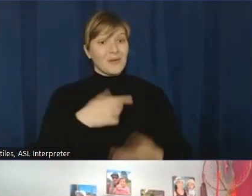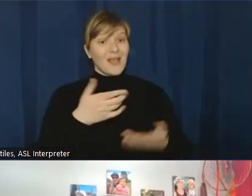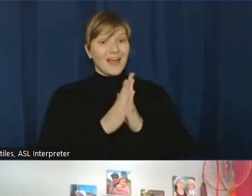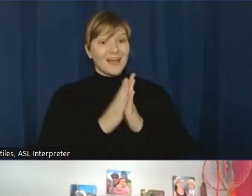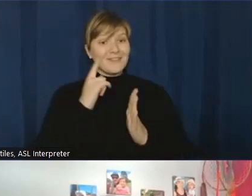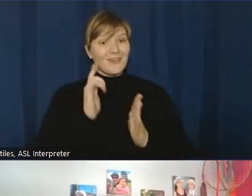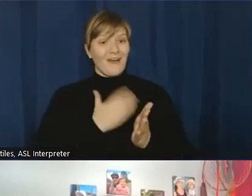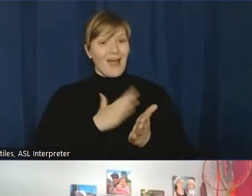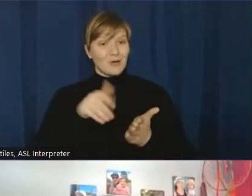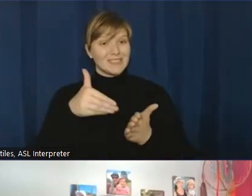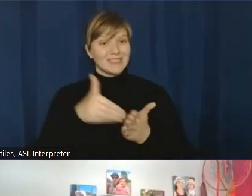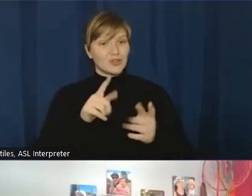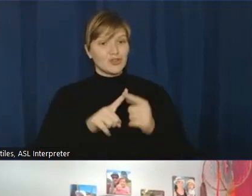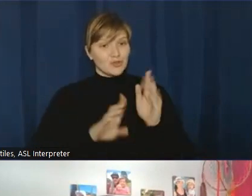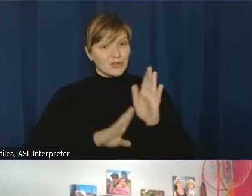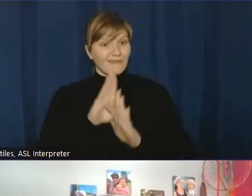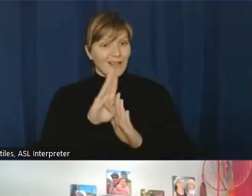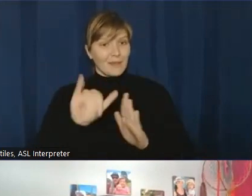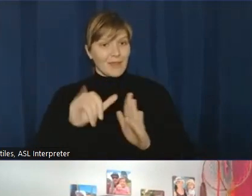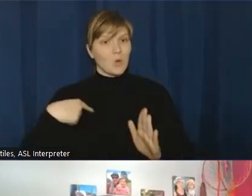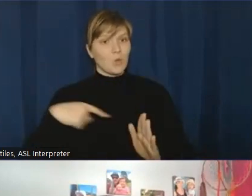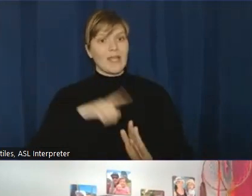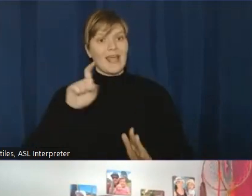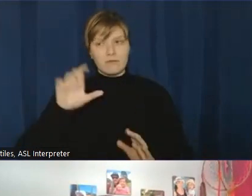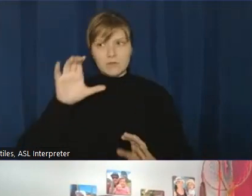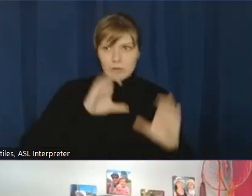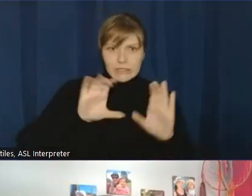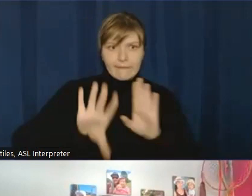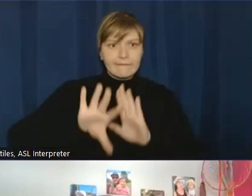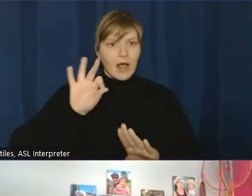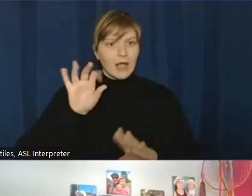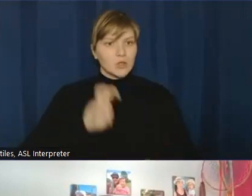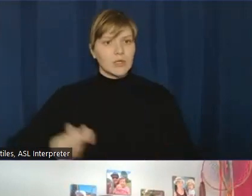because there is a need to find transportation. It was just released,